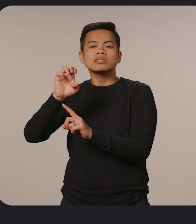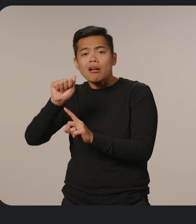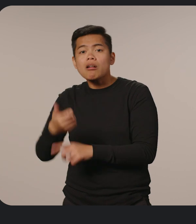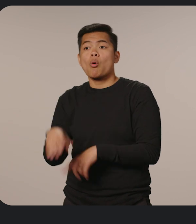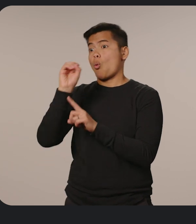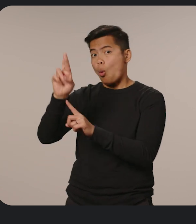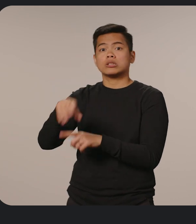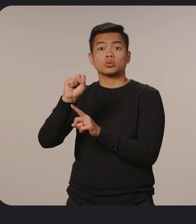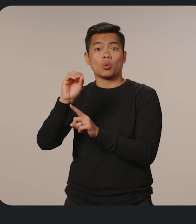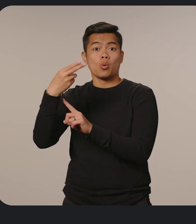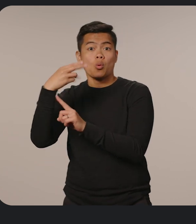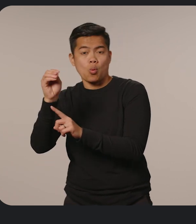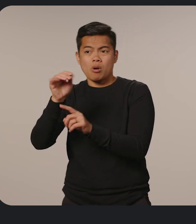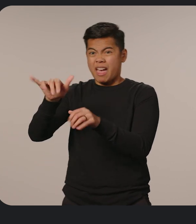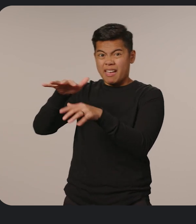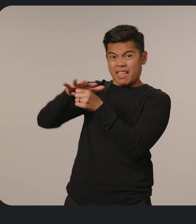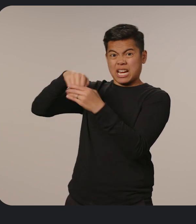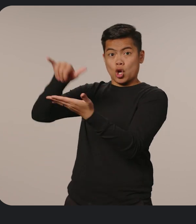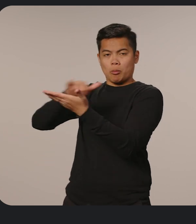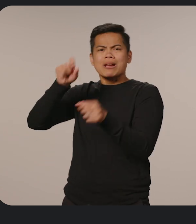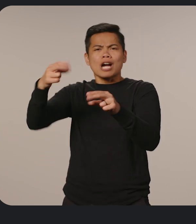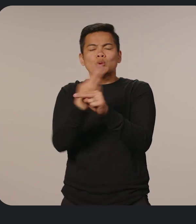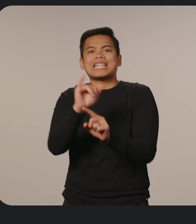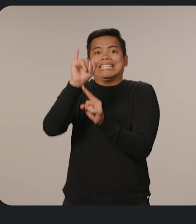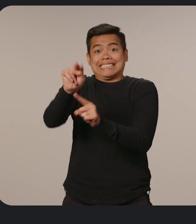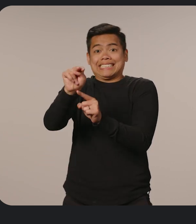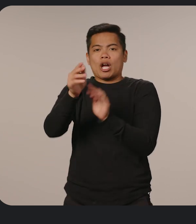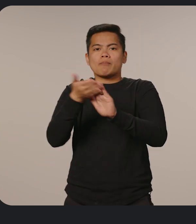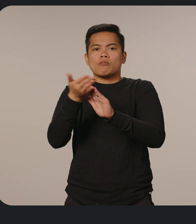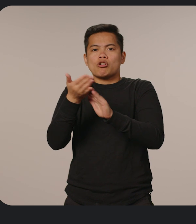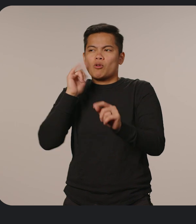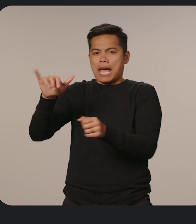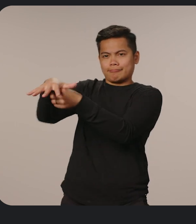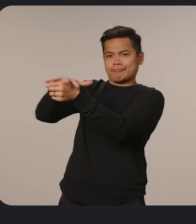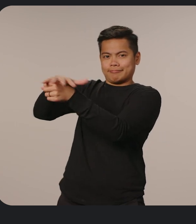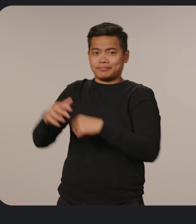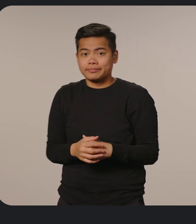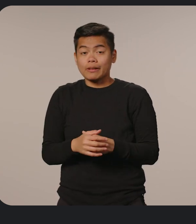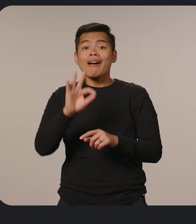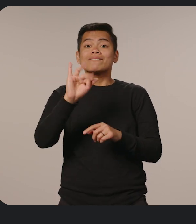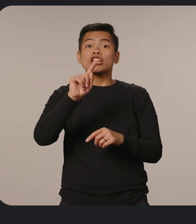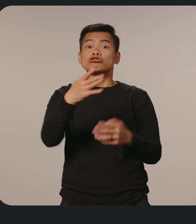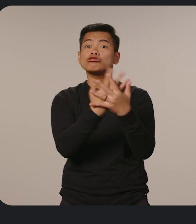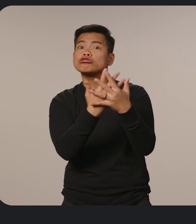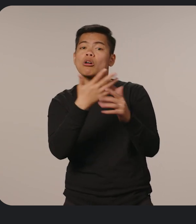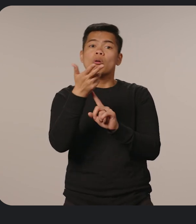on the neighborhood field and it will filter all the hotels available in one of those areas